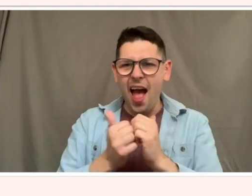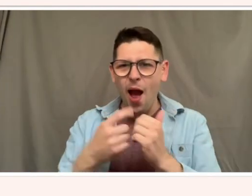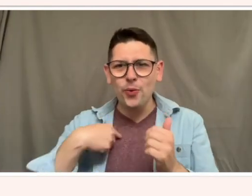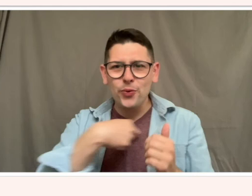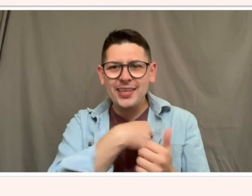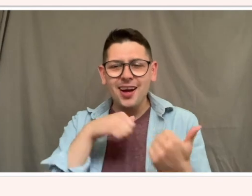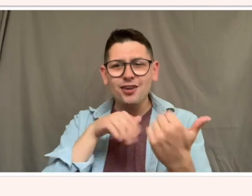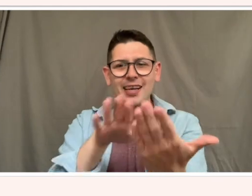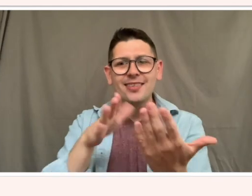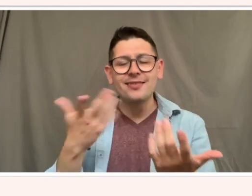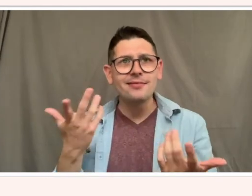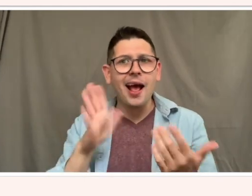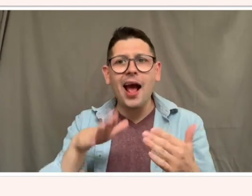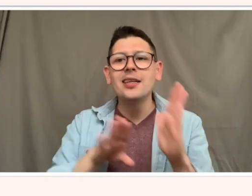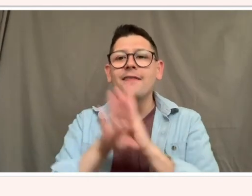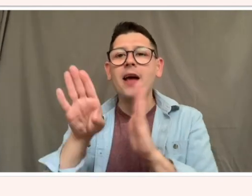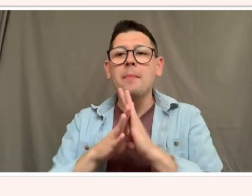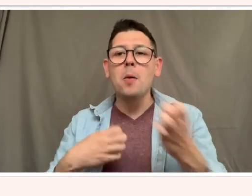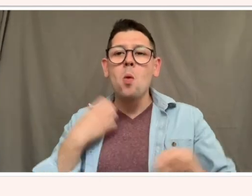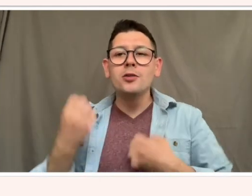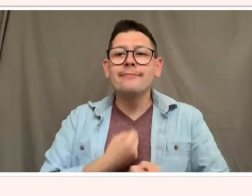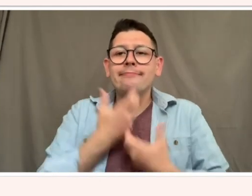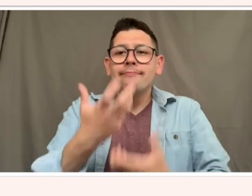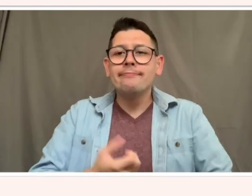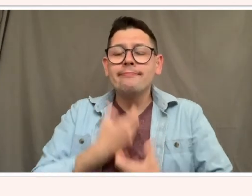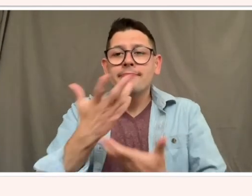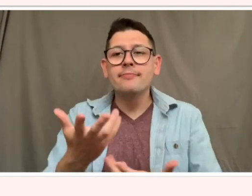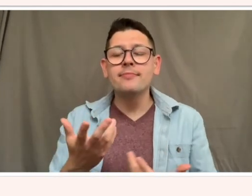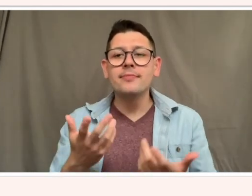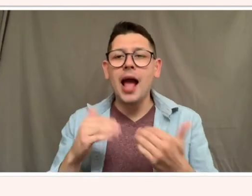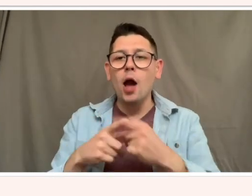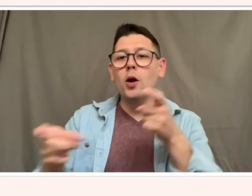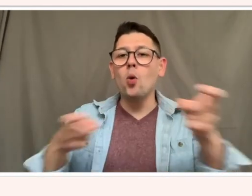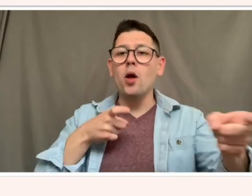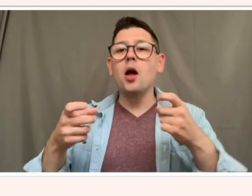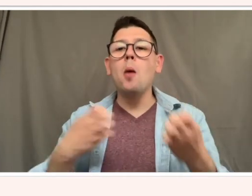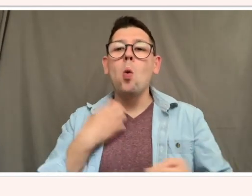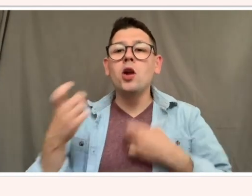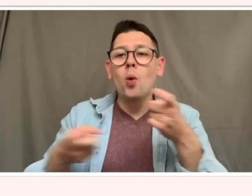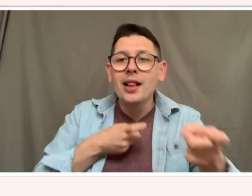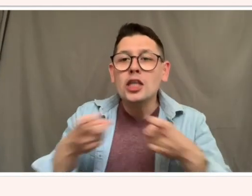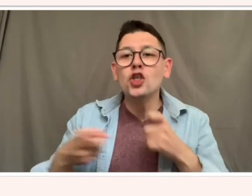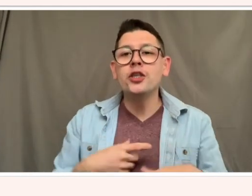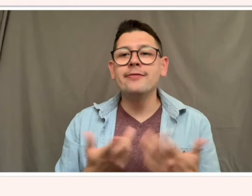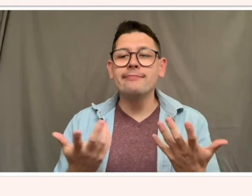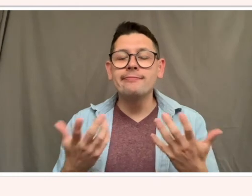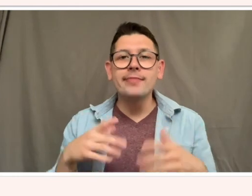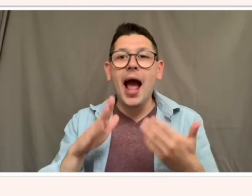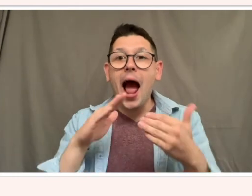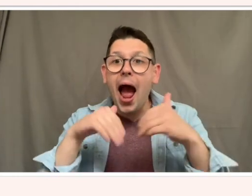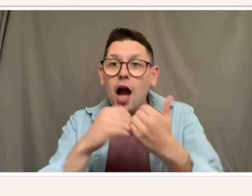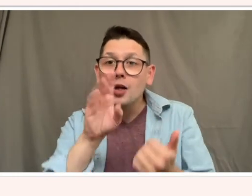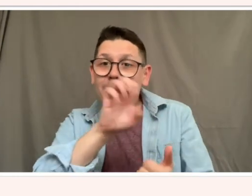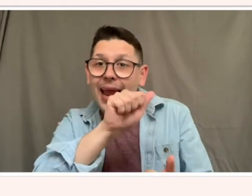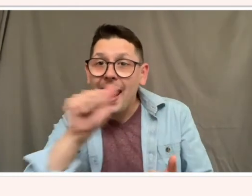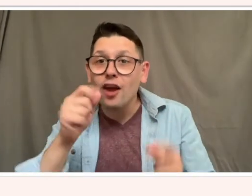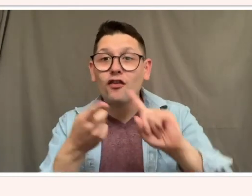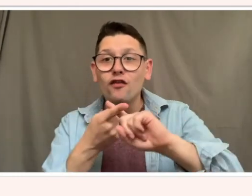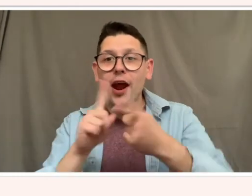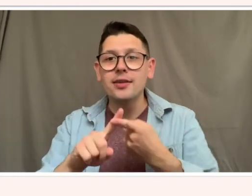We need to consider what's going to happen when our students come back to a classroom environment and they may have some problems with emotional regulation because